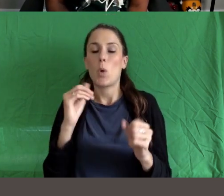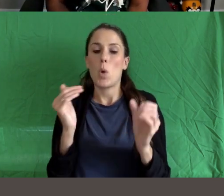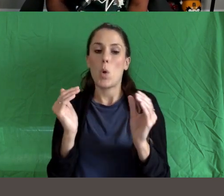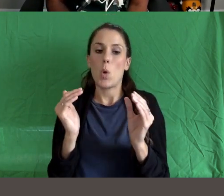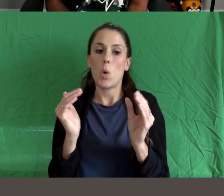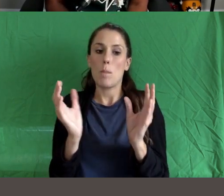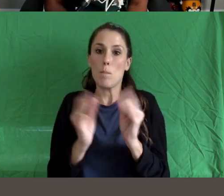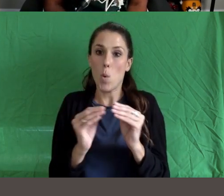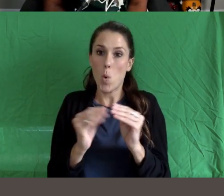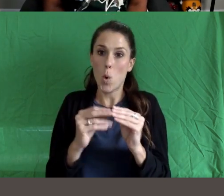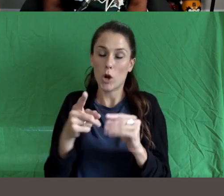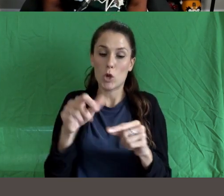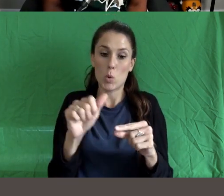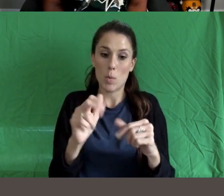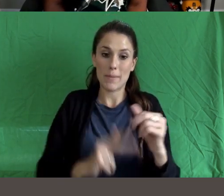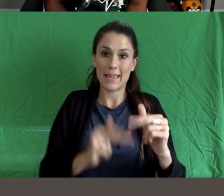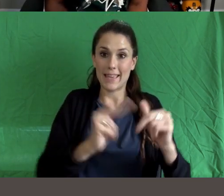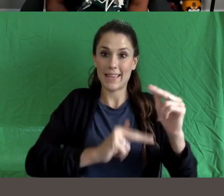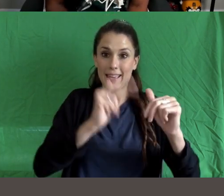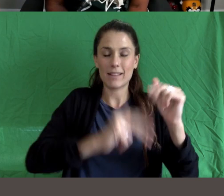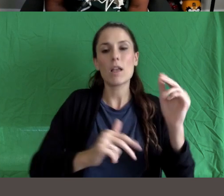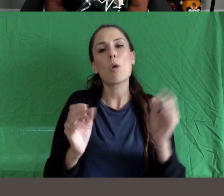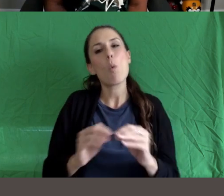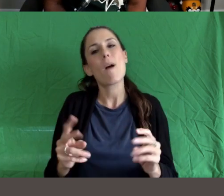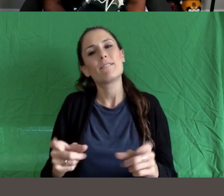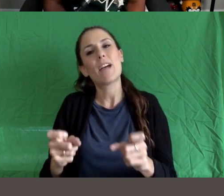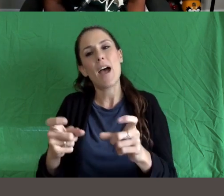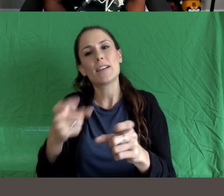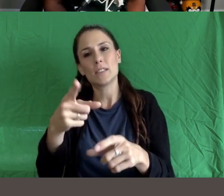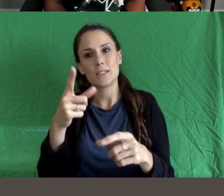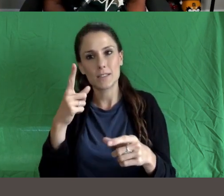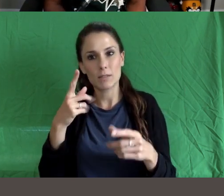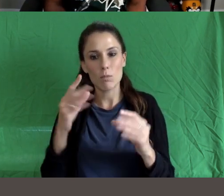that you're going to be able to build those things, the more efficient you'll be able to build those